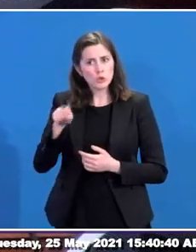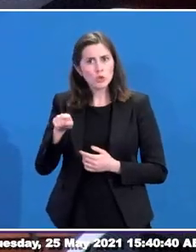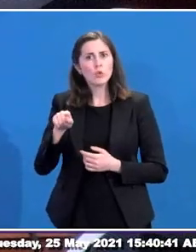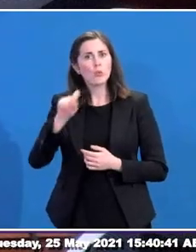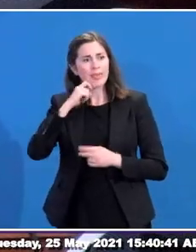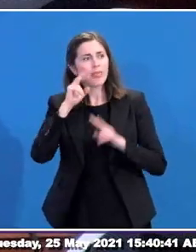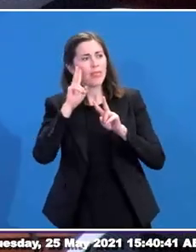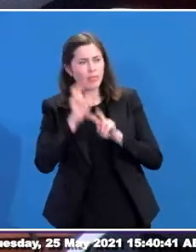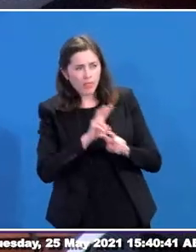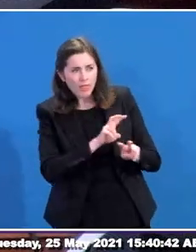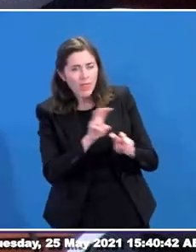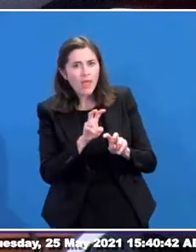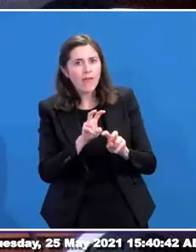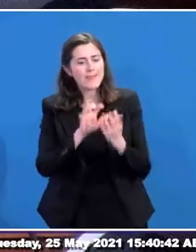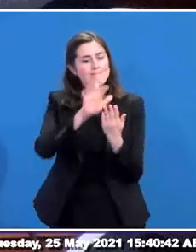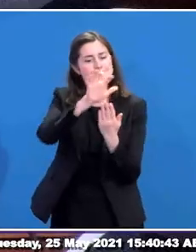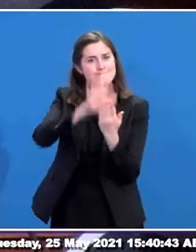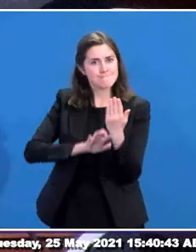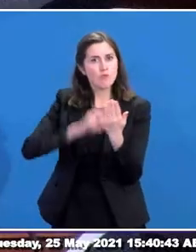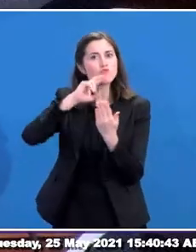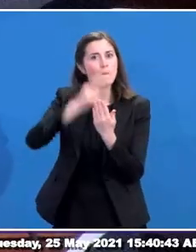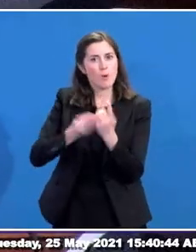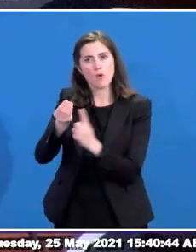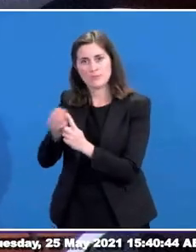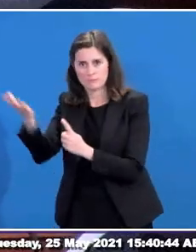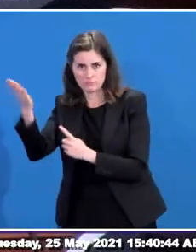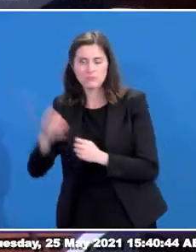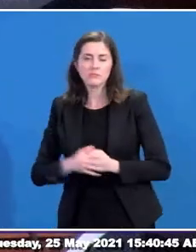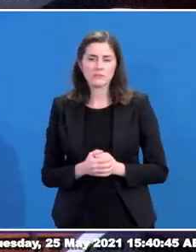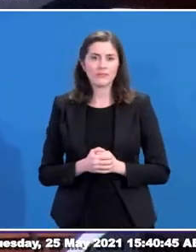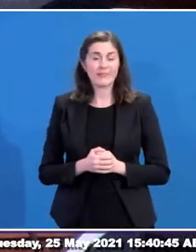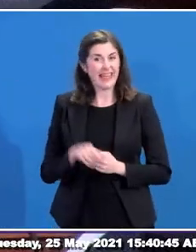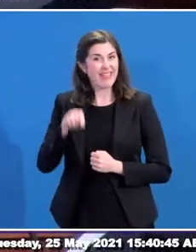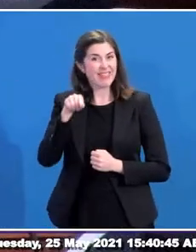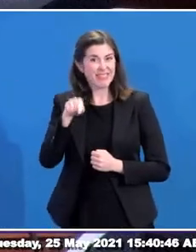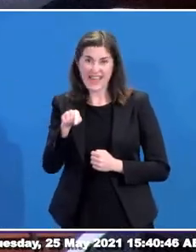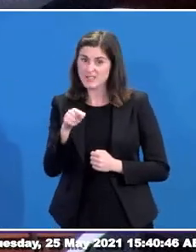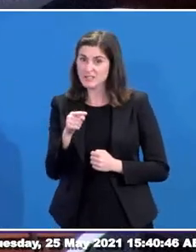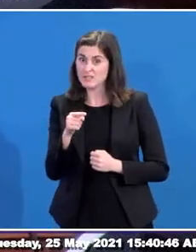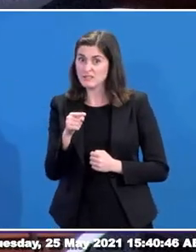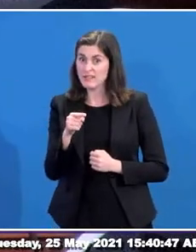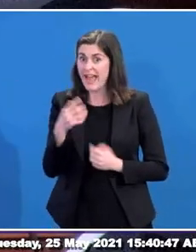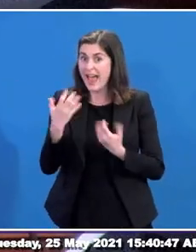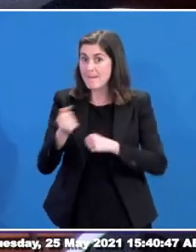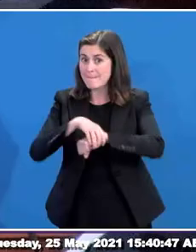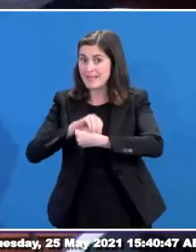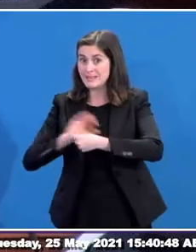Now, it's the case, isn't it, that this is one of the matters that had been subject of some of the police charges as well?